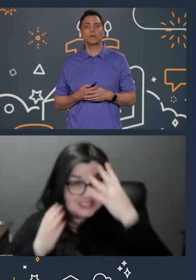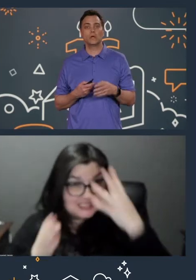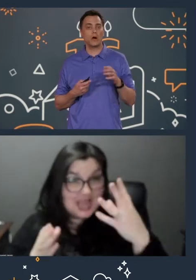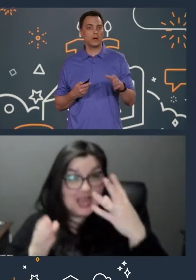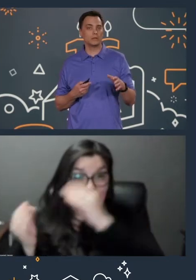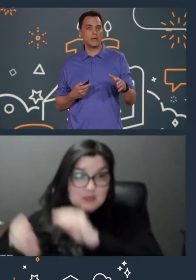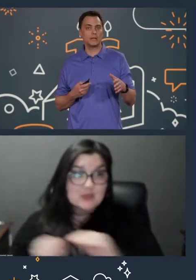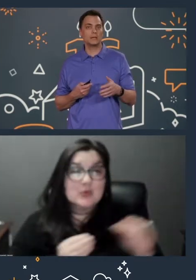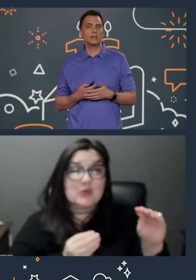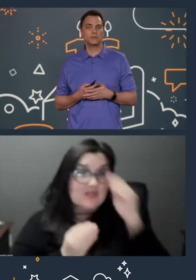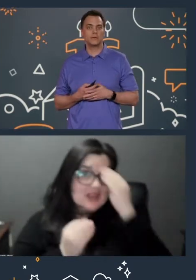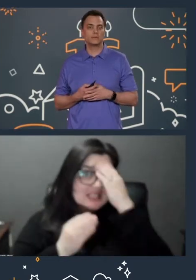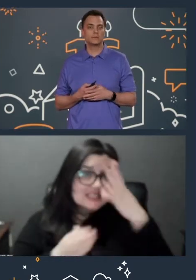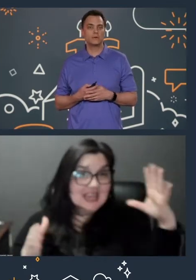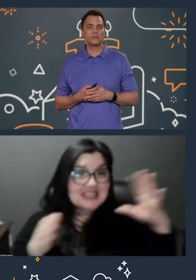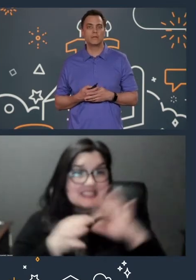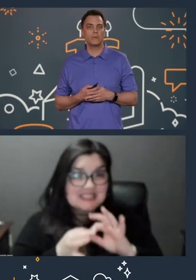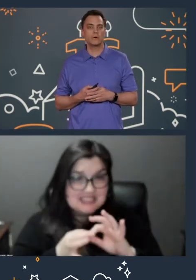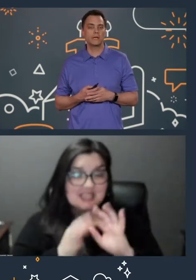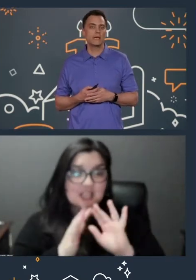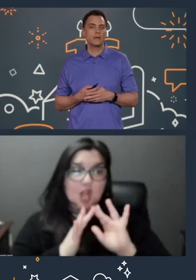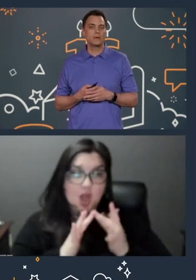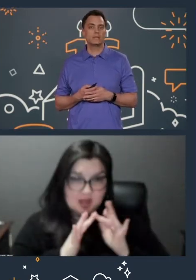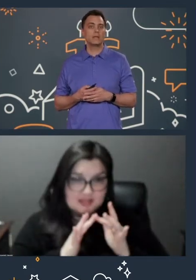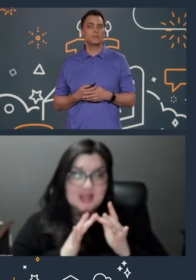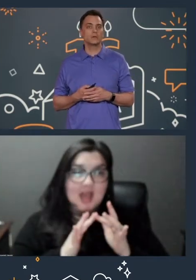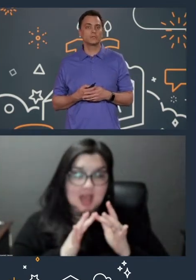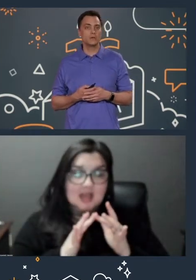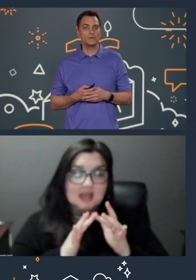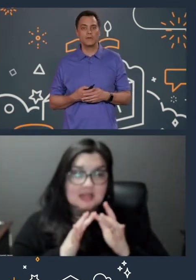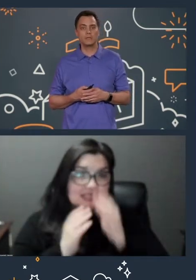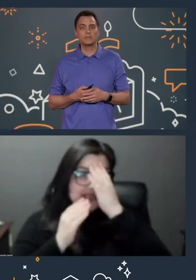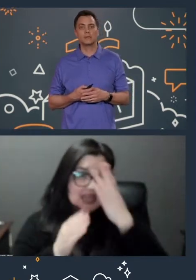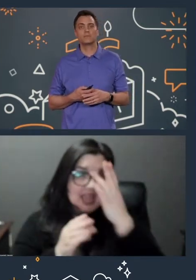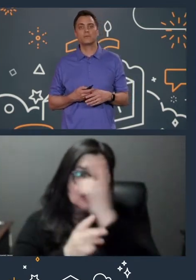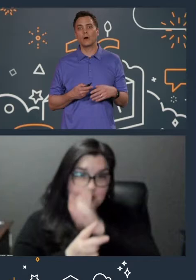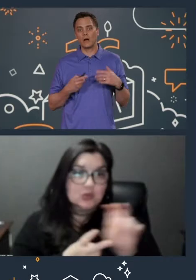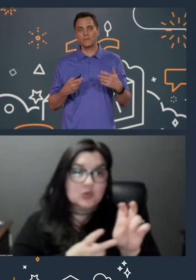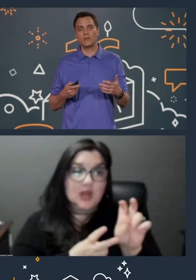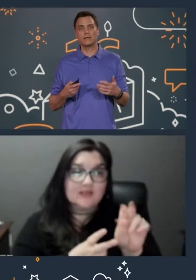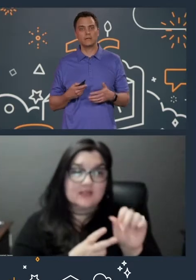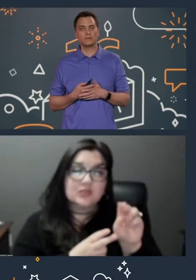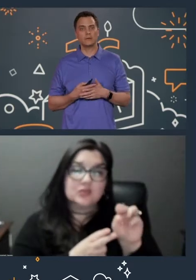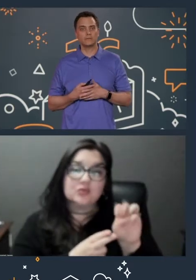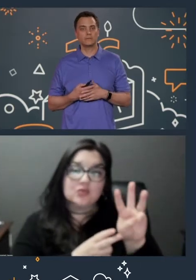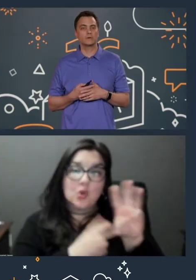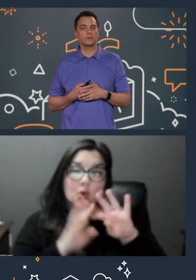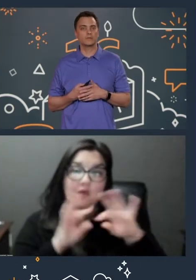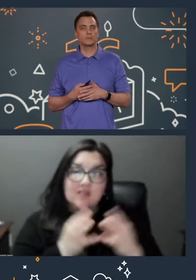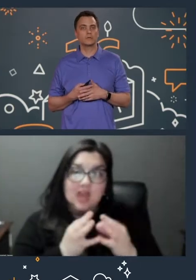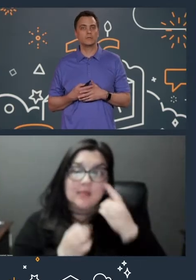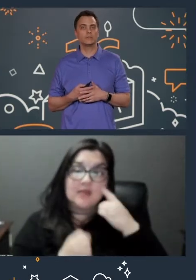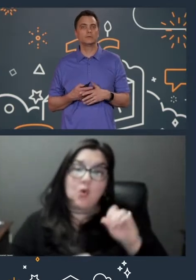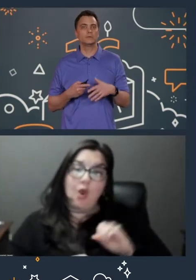on online data transfers over the network, whereas AWS Snow Family is there for offline data transfer, for customers who need to do